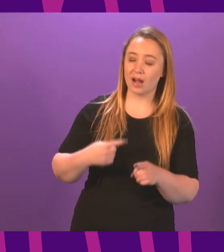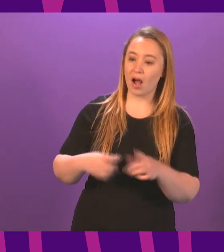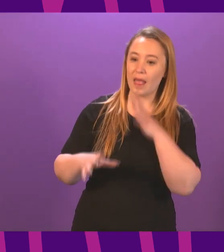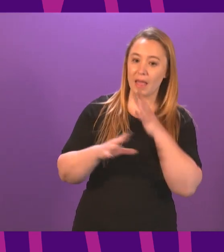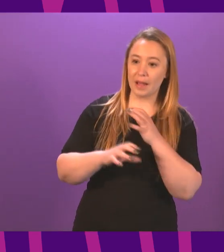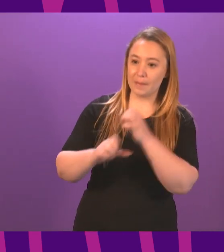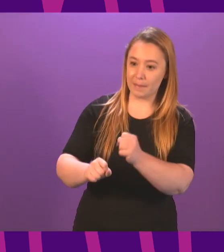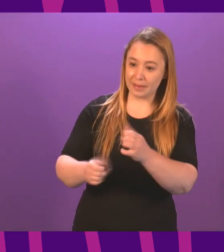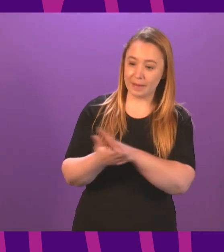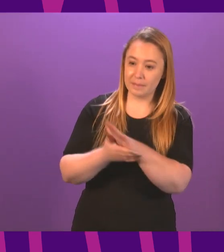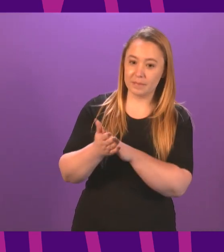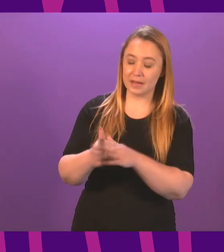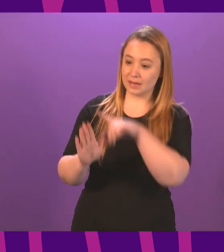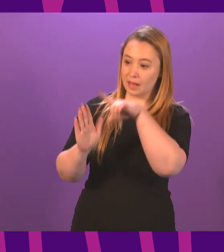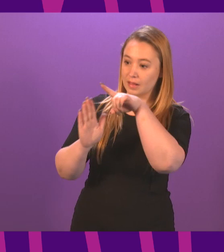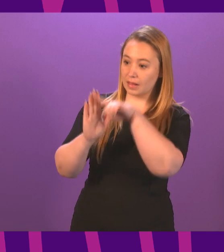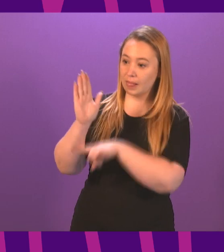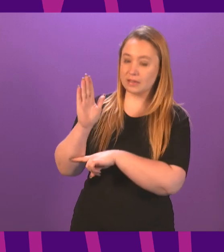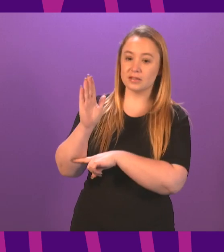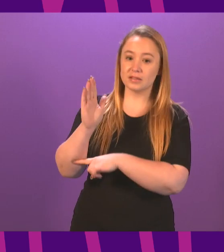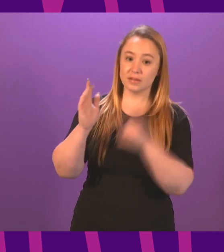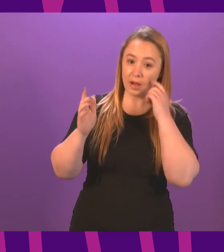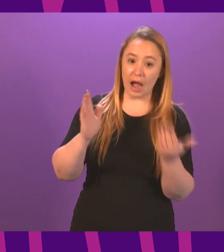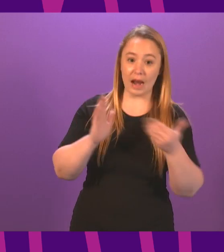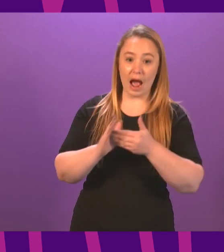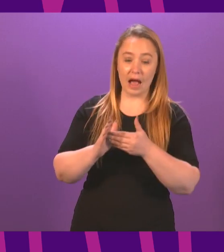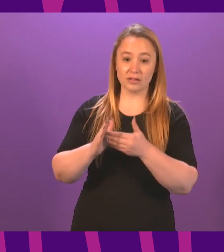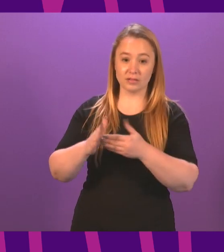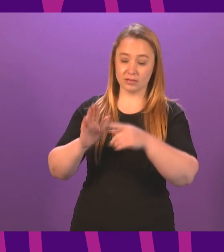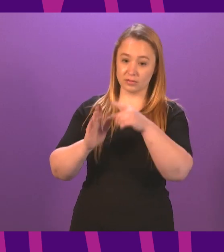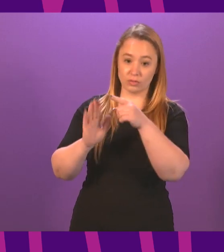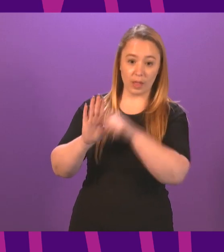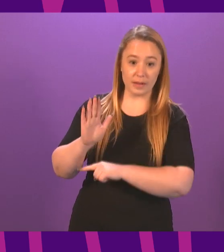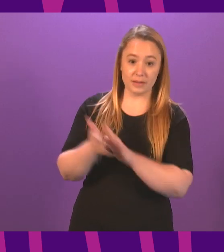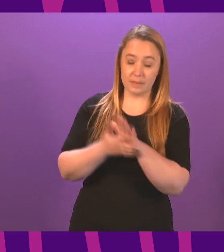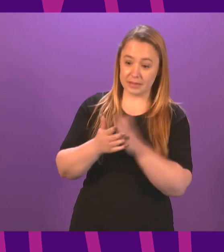Yesterday, the Cabinet Secretary for the Constitution, Europe and External Affairs told an incredulous